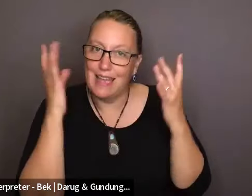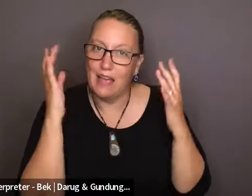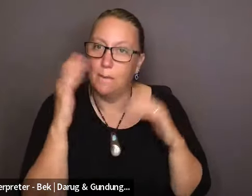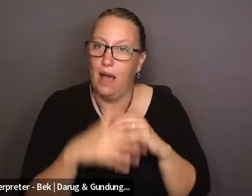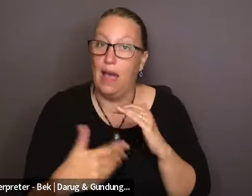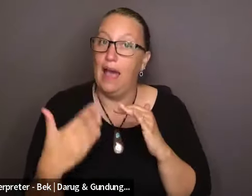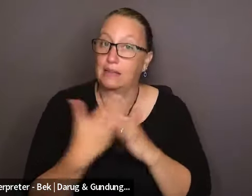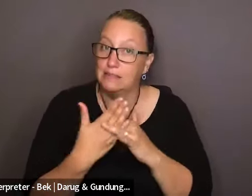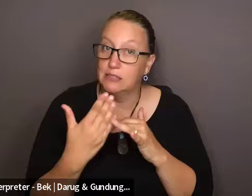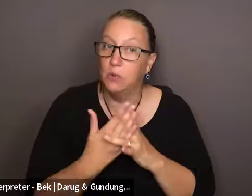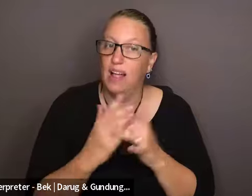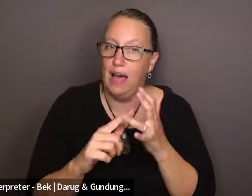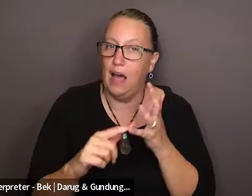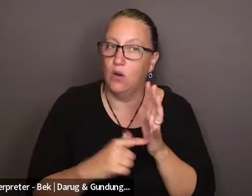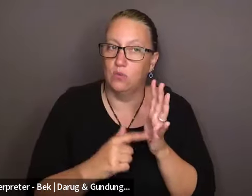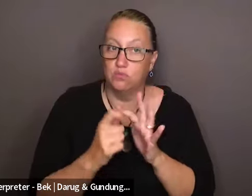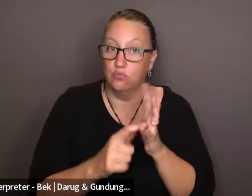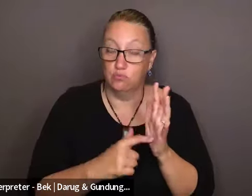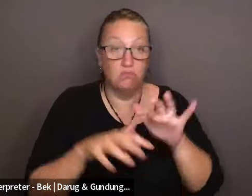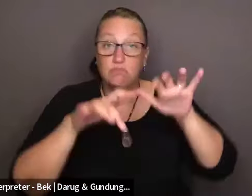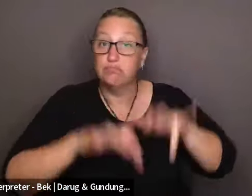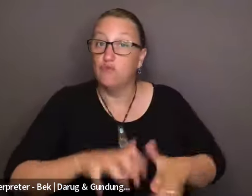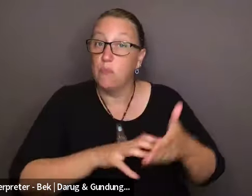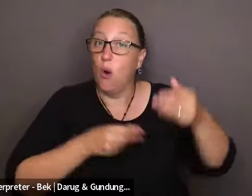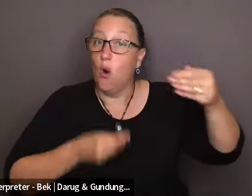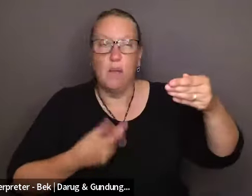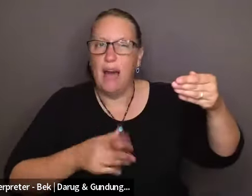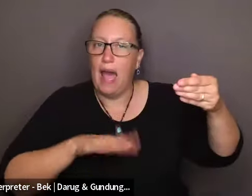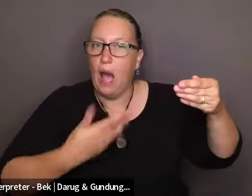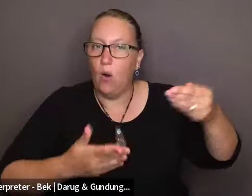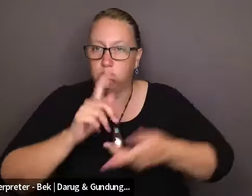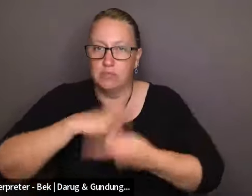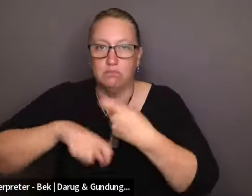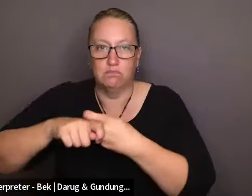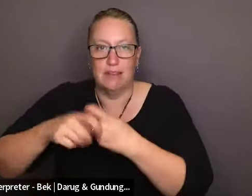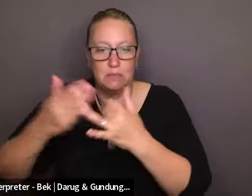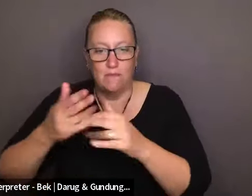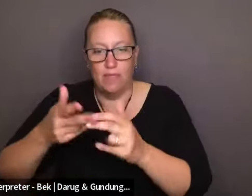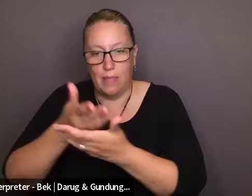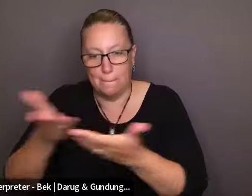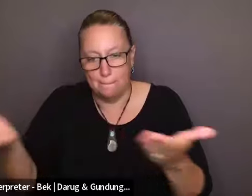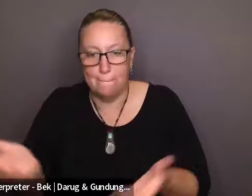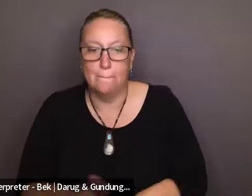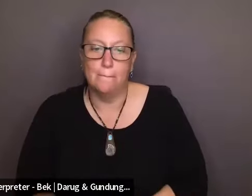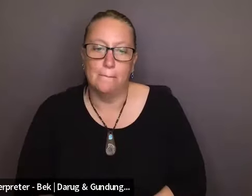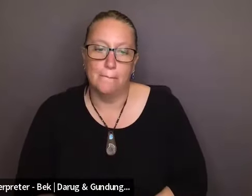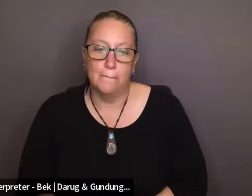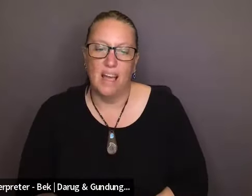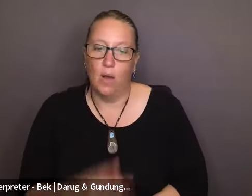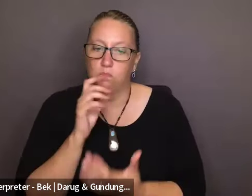resourcing to support it. Another big one is, another pitfall or common mistake is forgetting to budget for